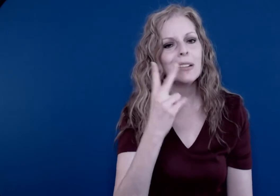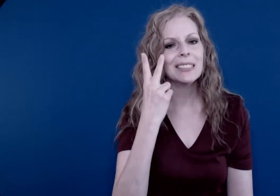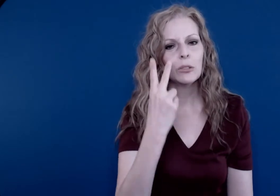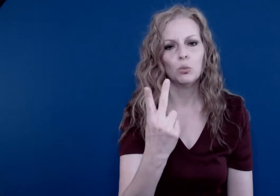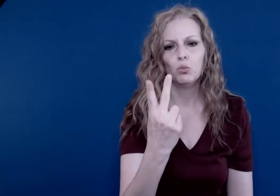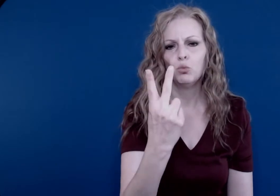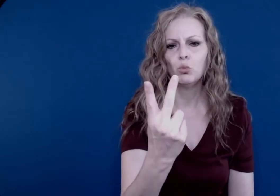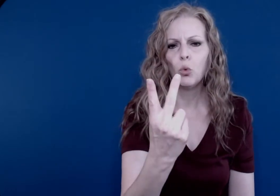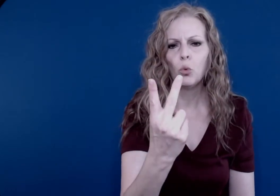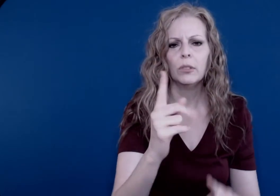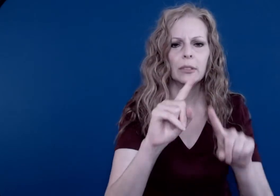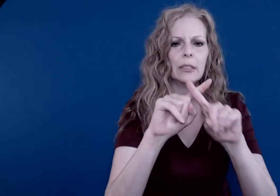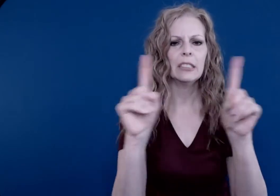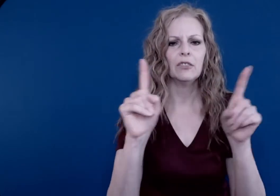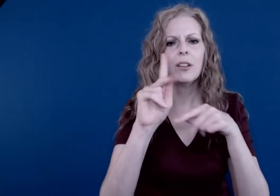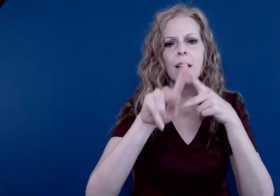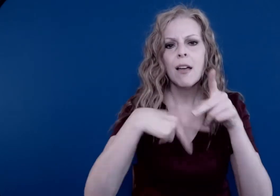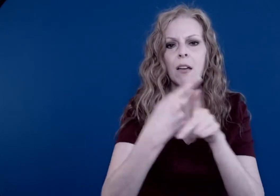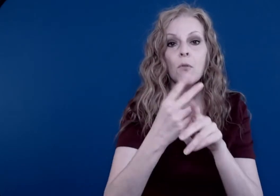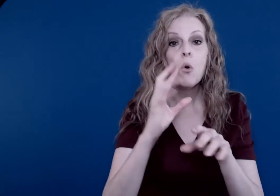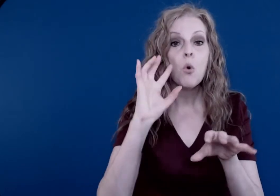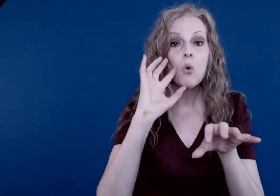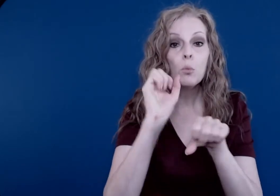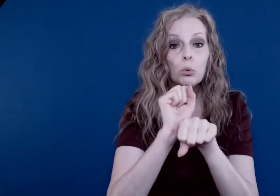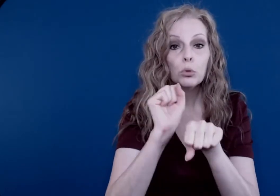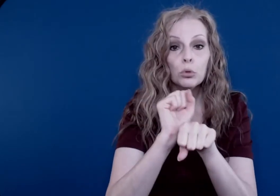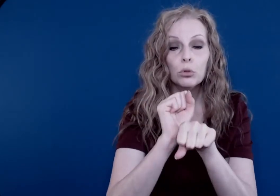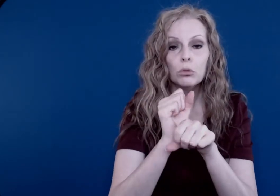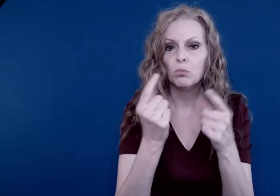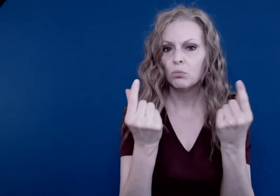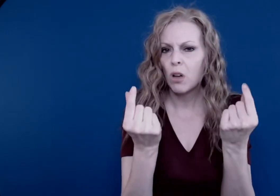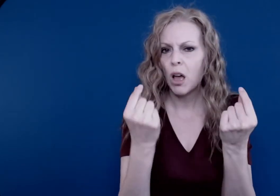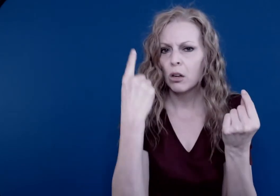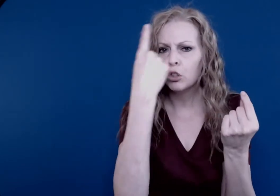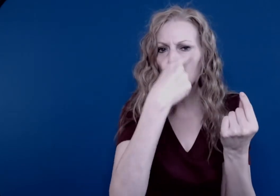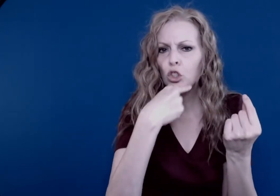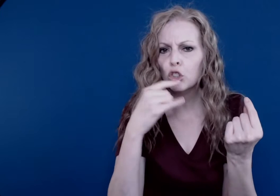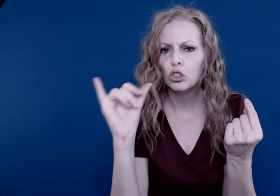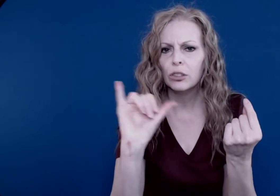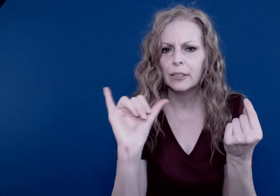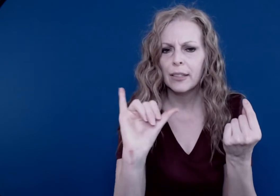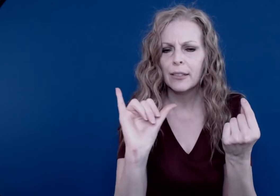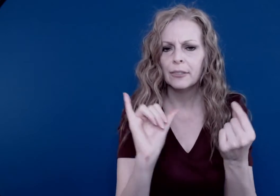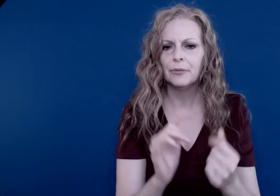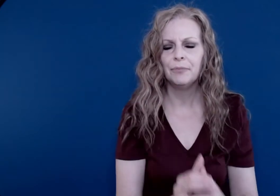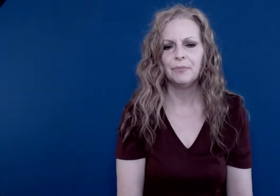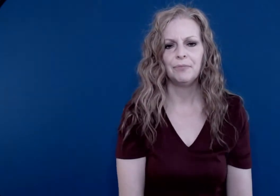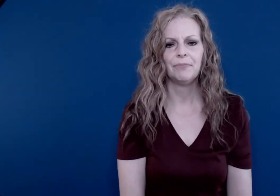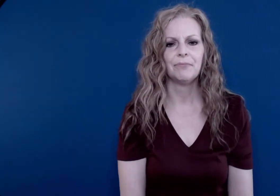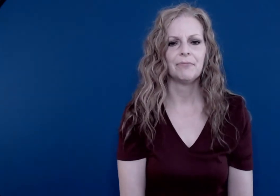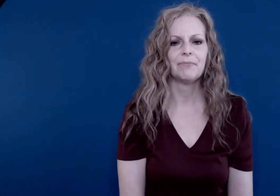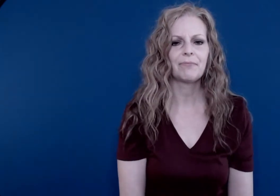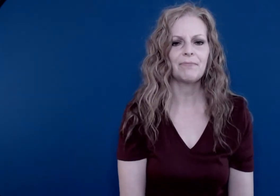You'll see two kinds of homework, and I’ll show you what they look like.